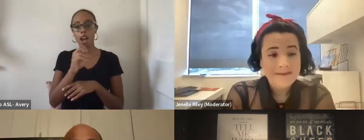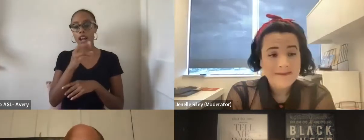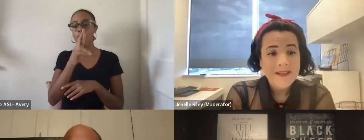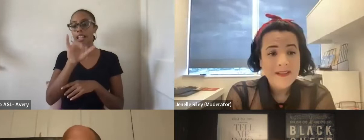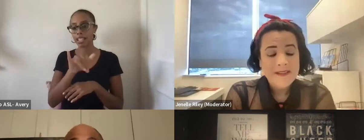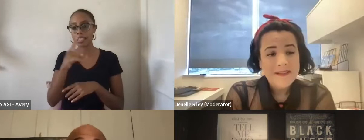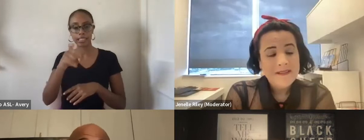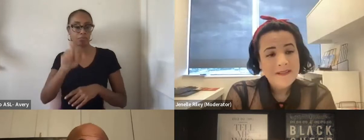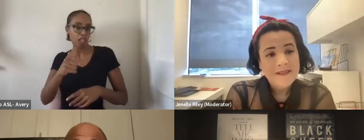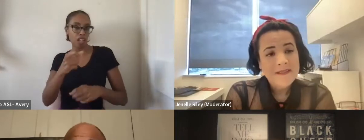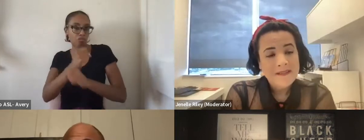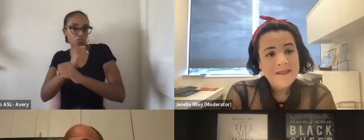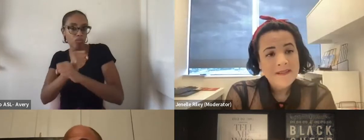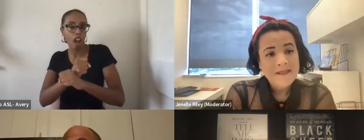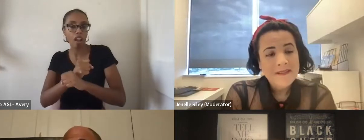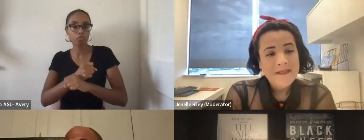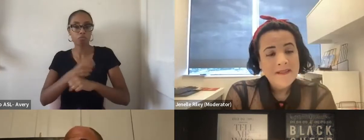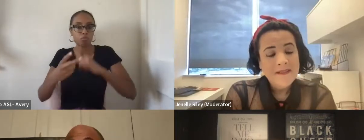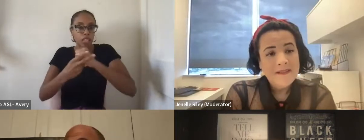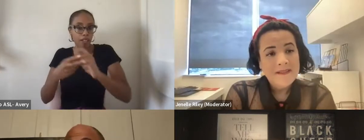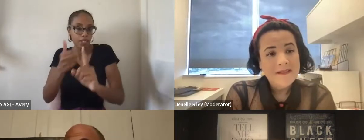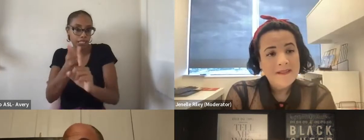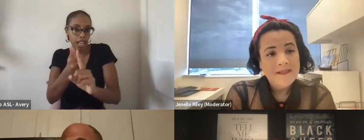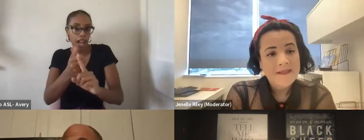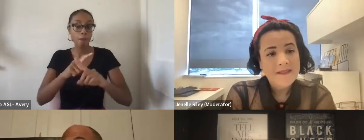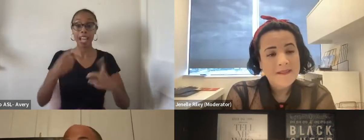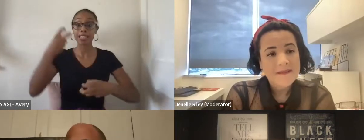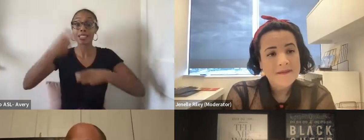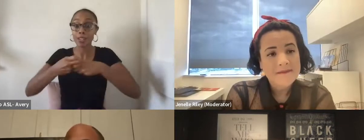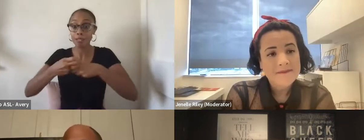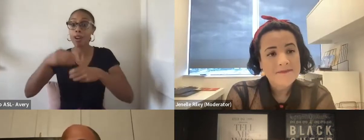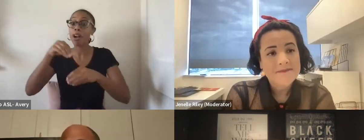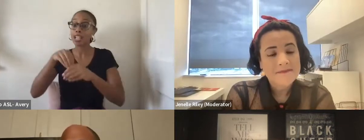But it's incredibly difficult in the age of modern era and social media era.